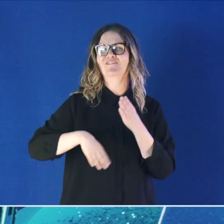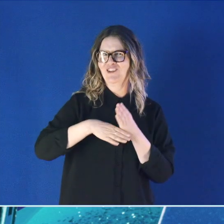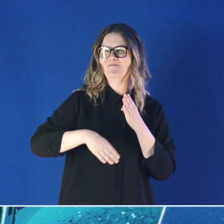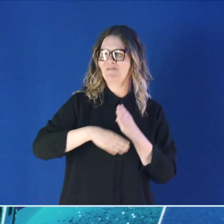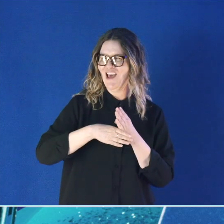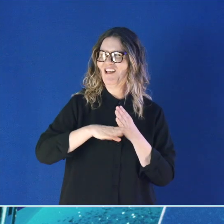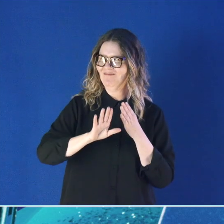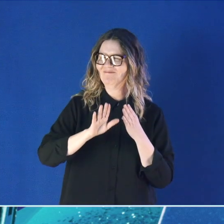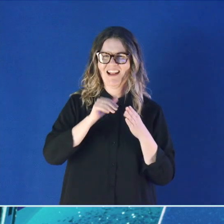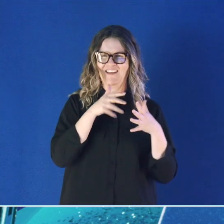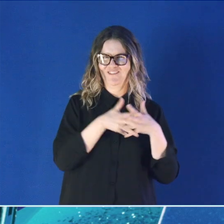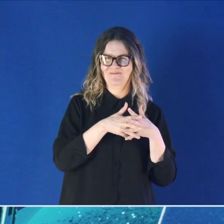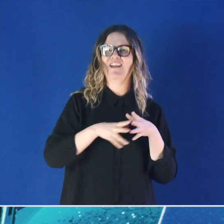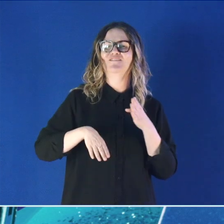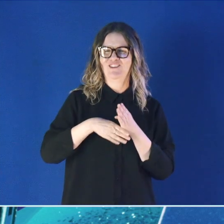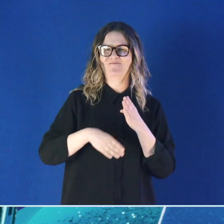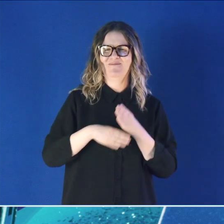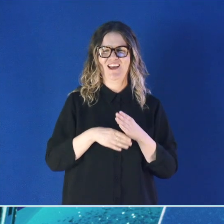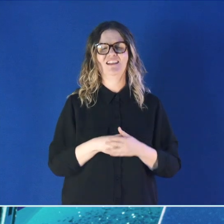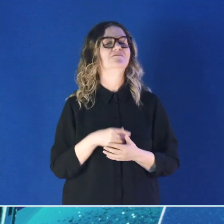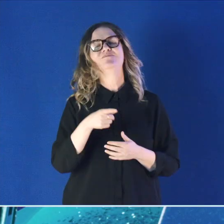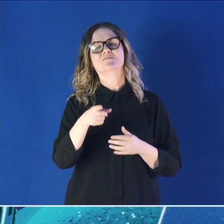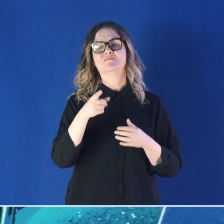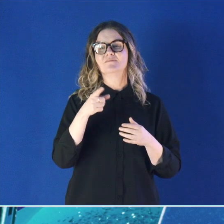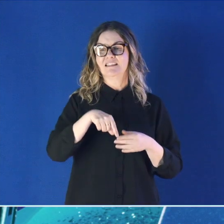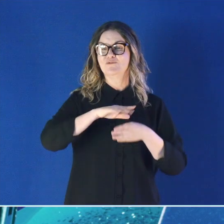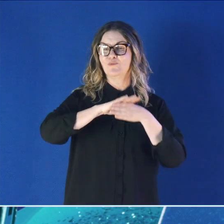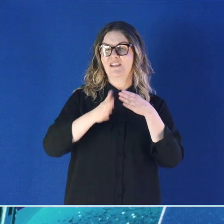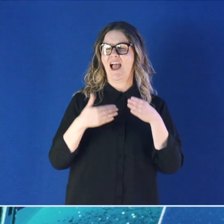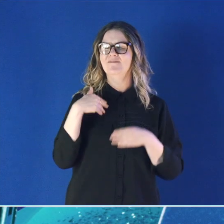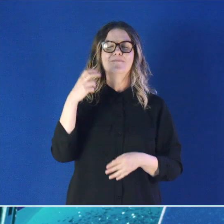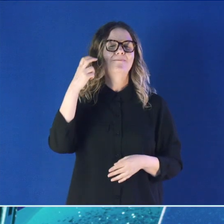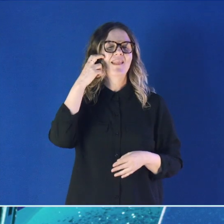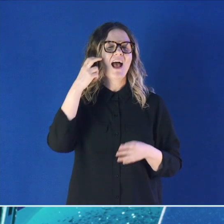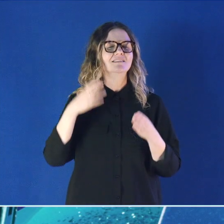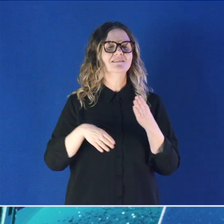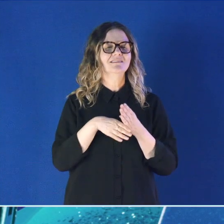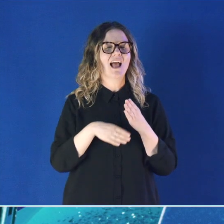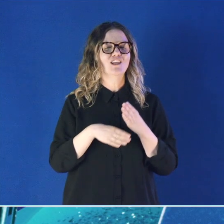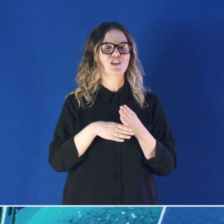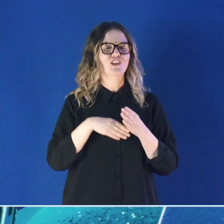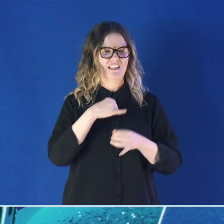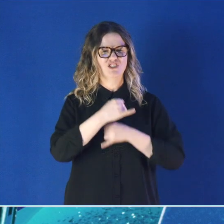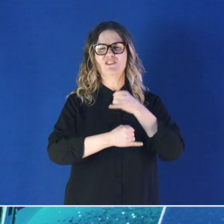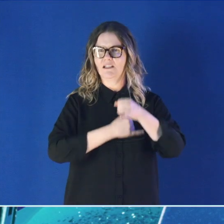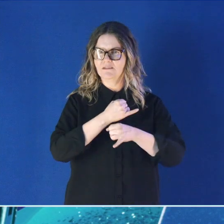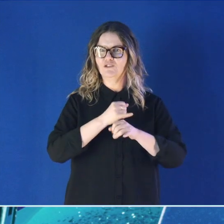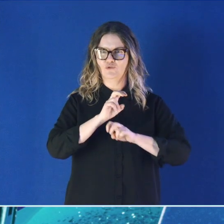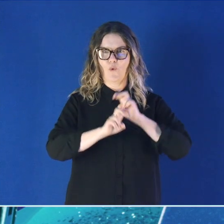international tournament. The US men's national team, which have selected Seattle